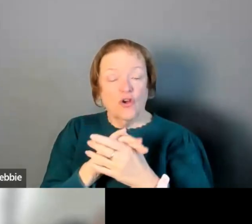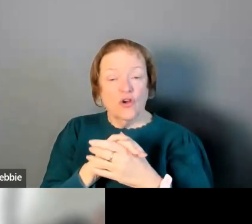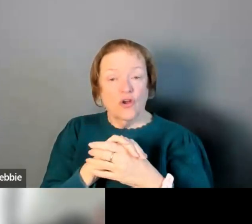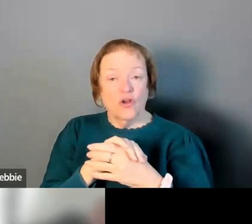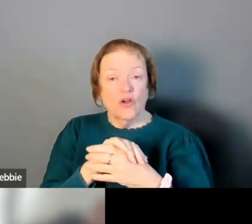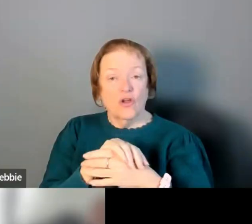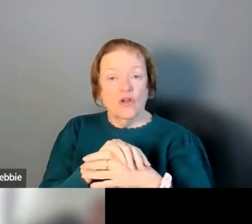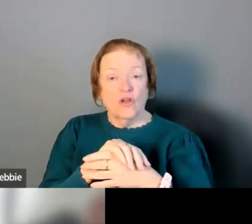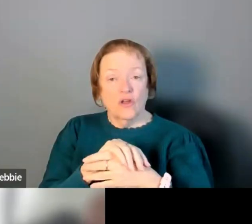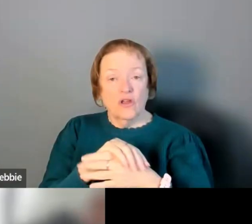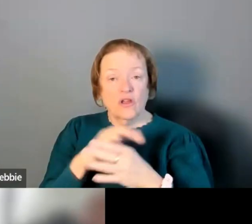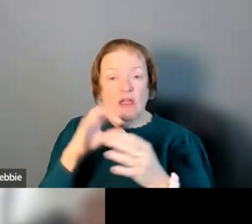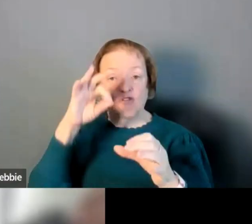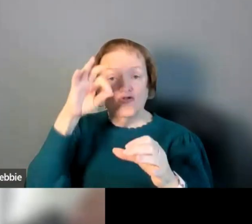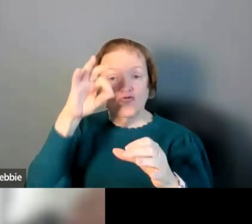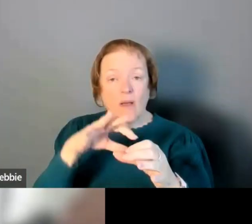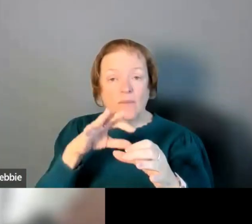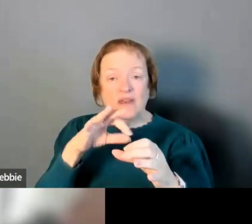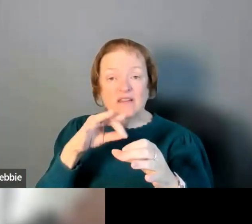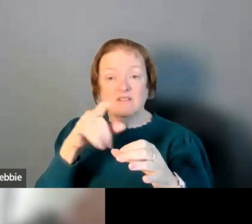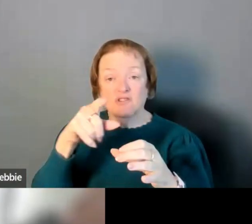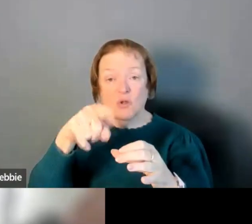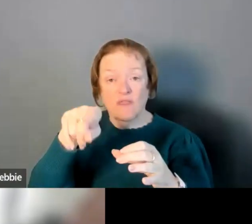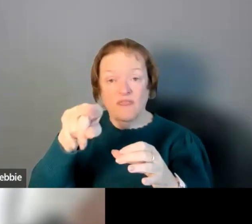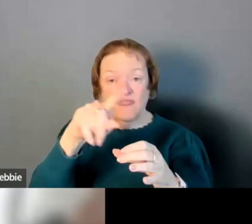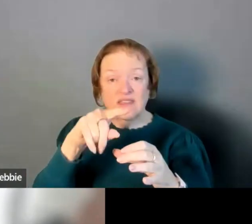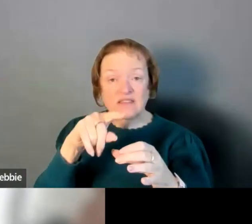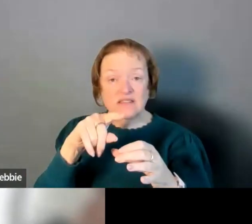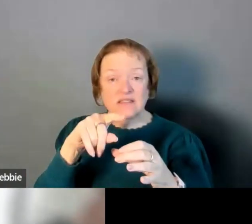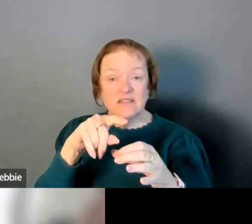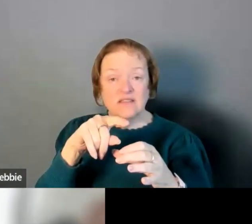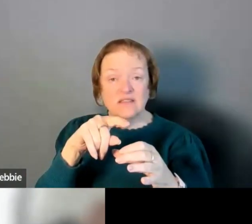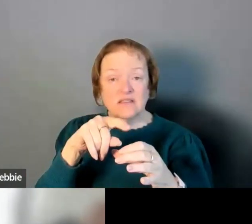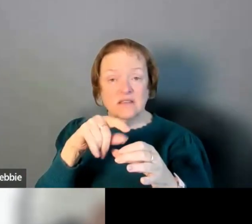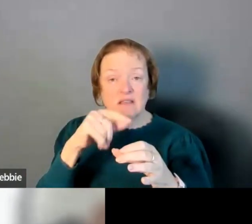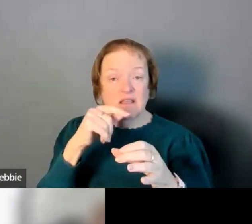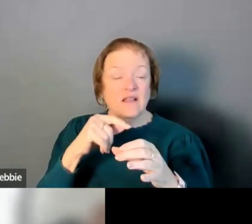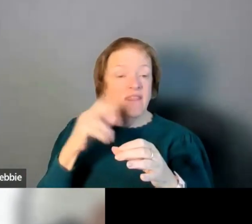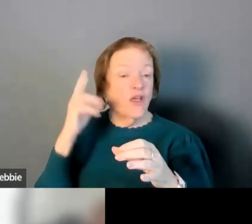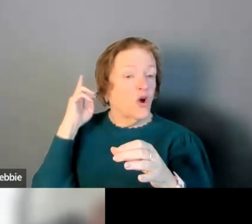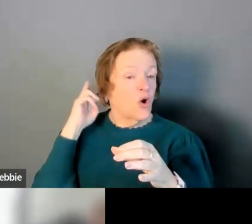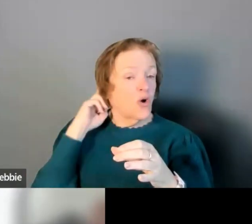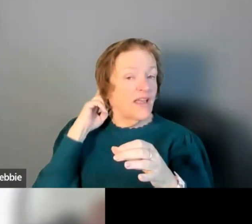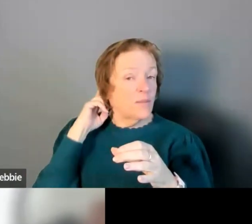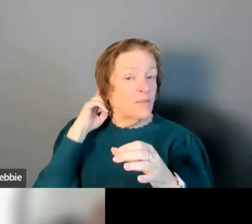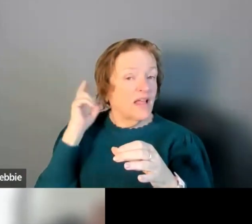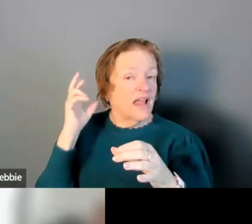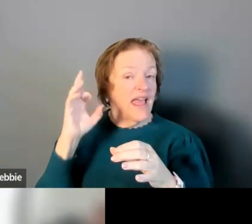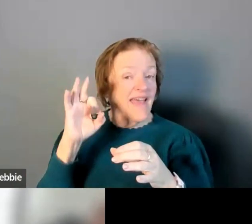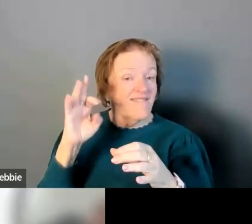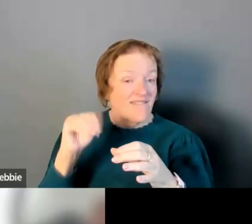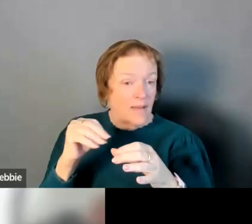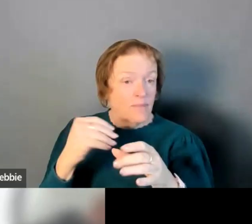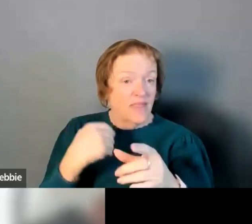You drop it in. So this is basically your child, your student's cochlear implant FM that you gave, and then a battery door. So you are